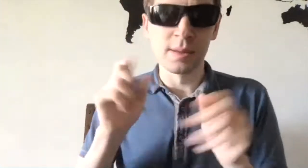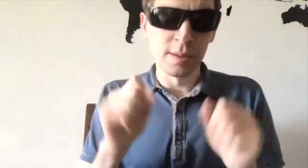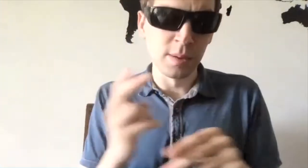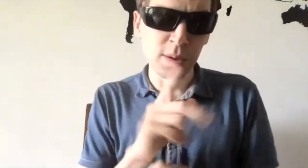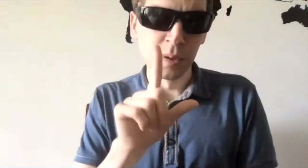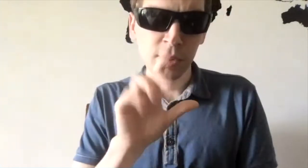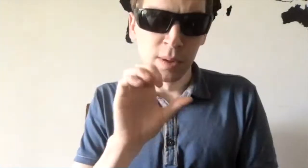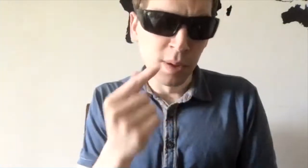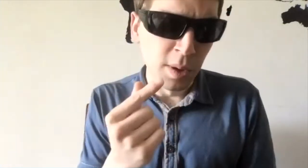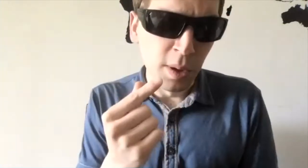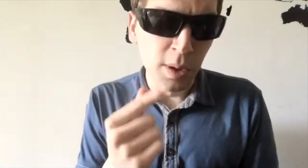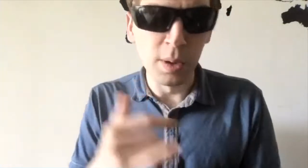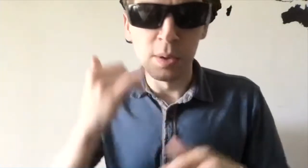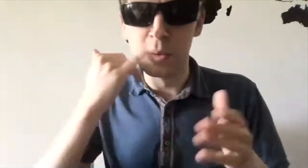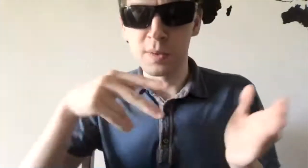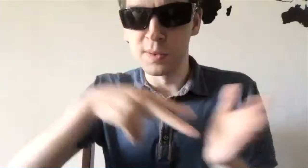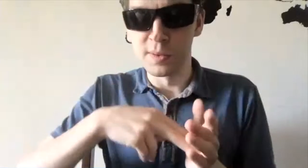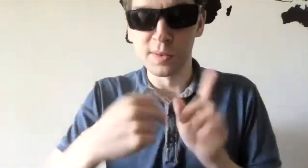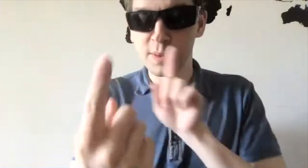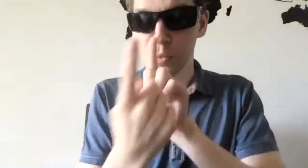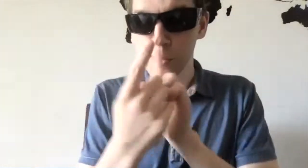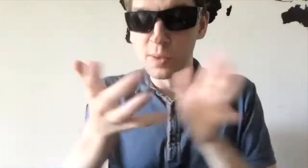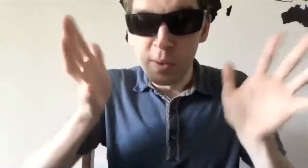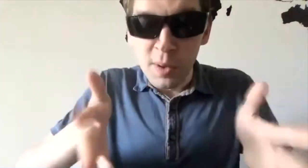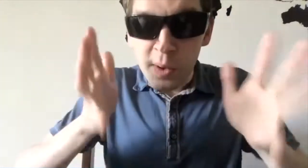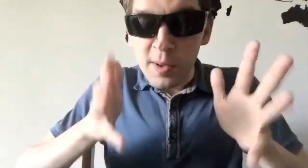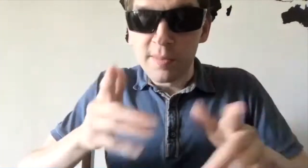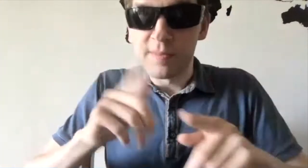If I'm chatting maybe with that person maybe they're